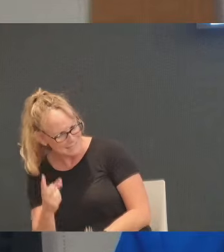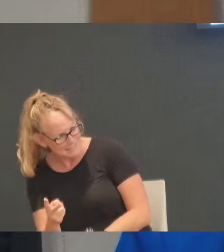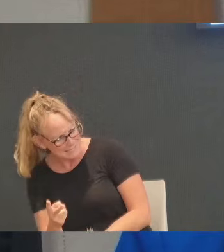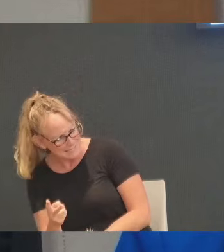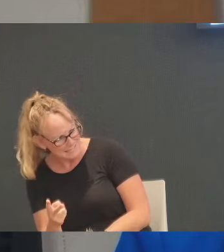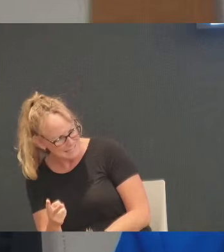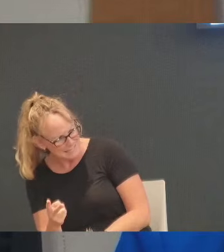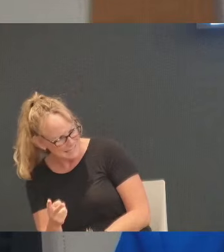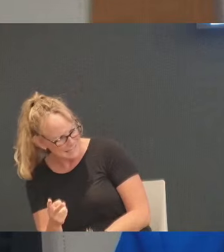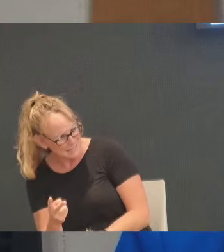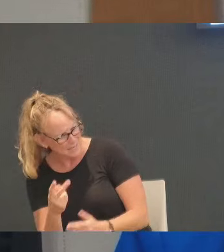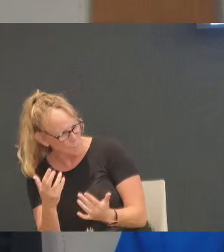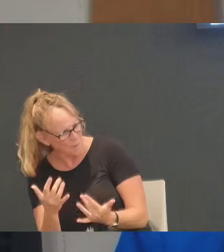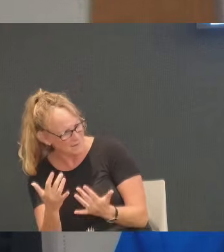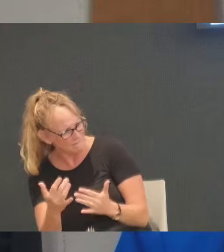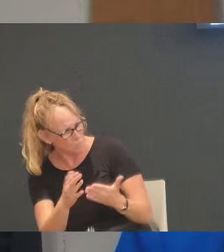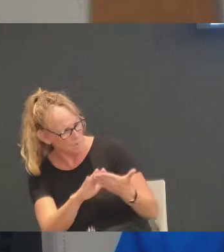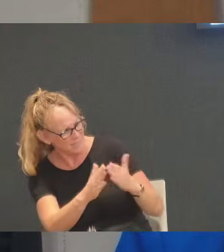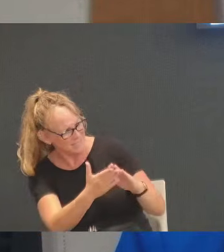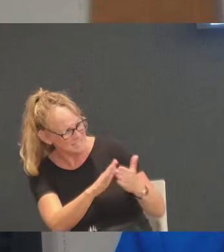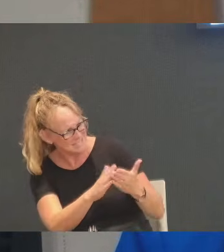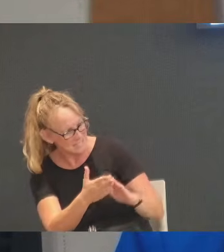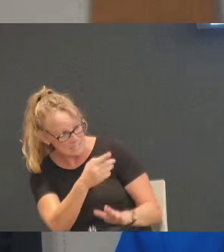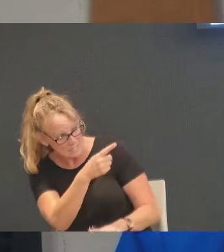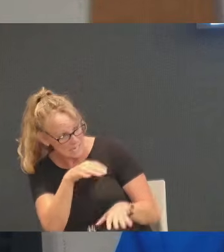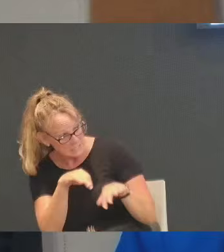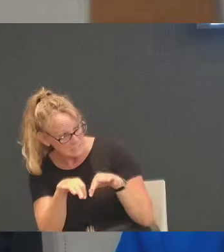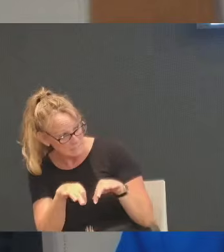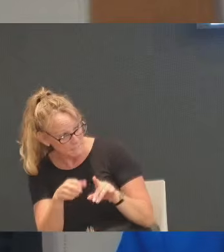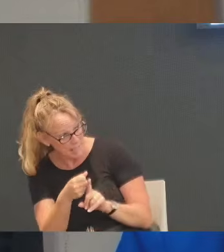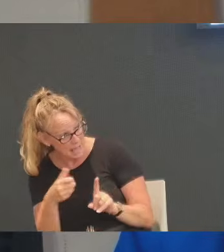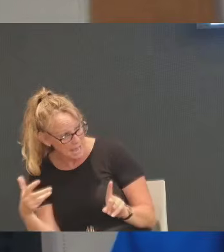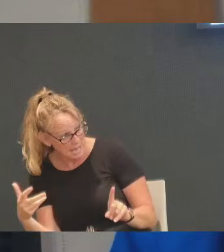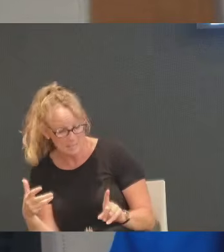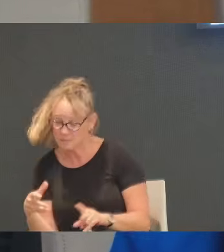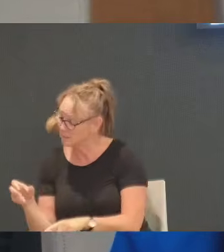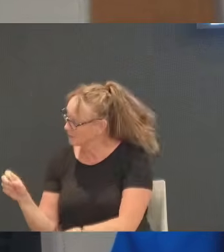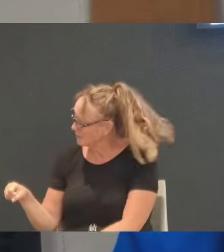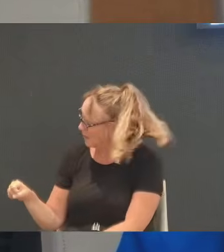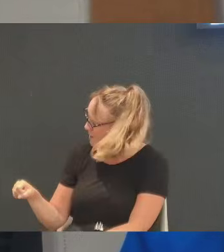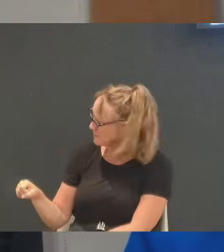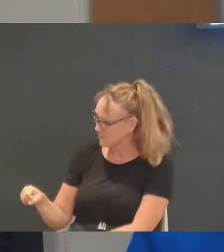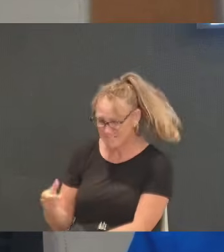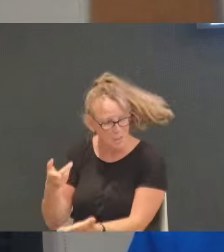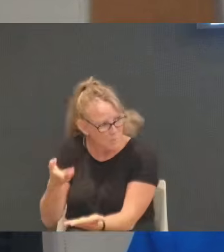waiting for the city. Can you explain what that is? That was And is that what this is? Yeah. Well,